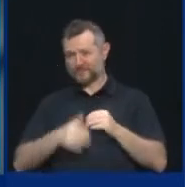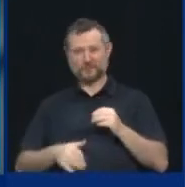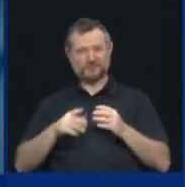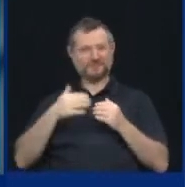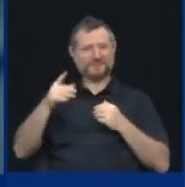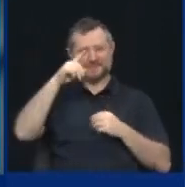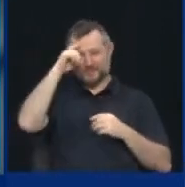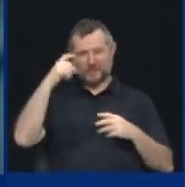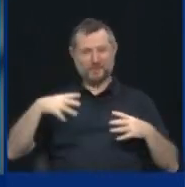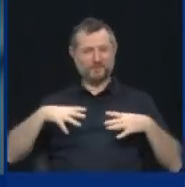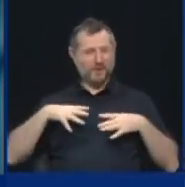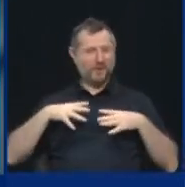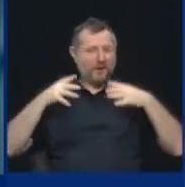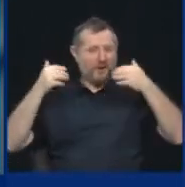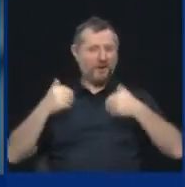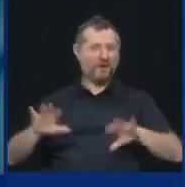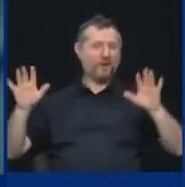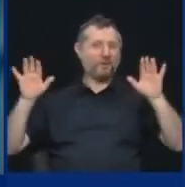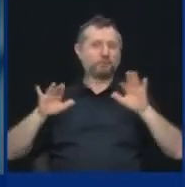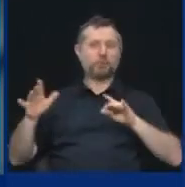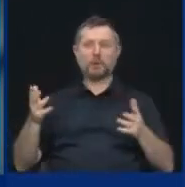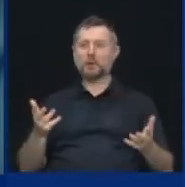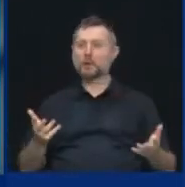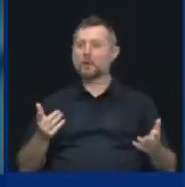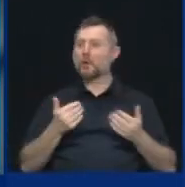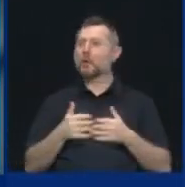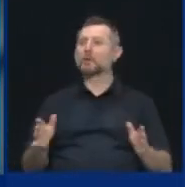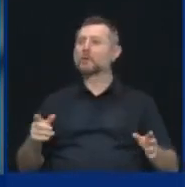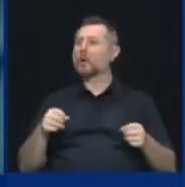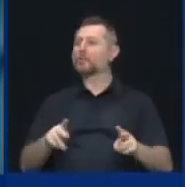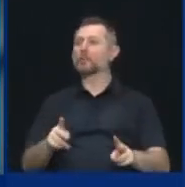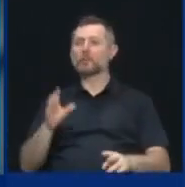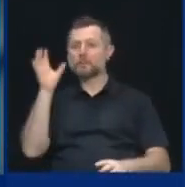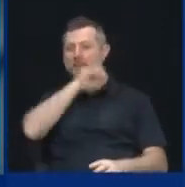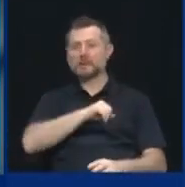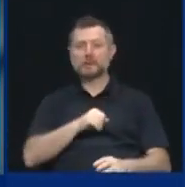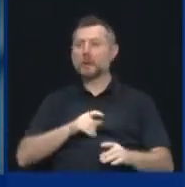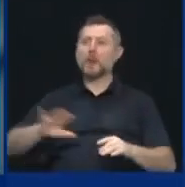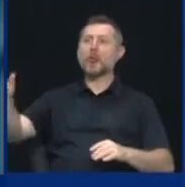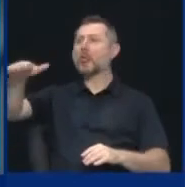ONCE A SUMMER VACATION HAPPENS, THEY ARE GONE.